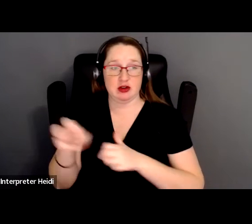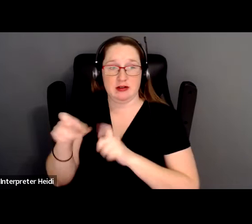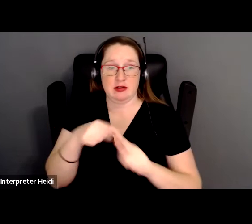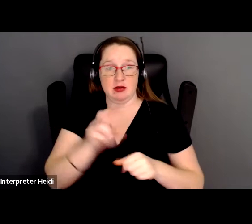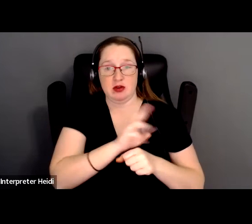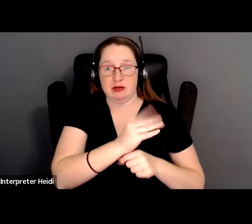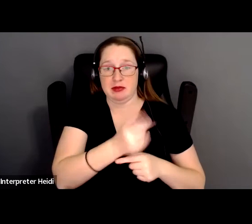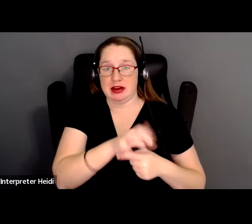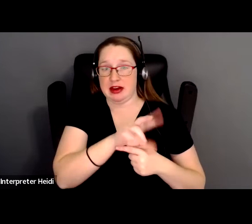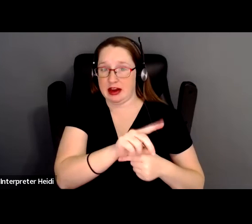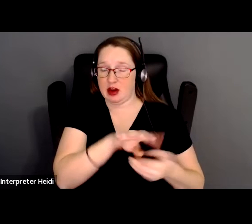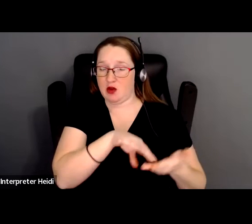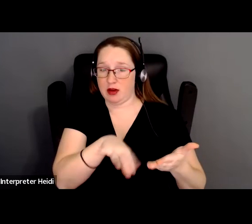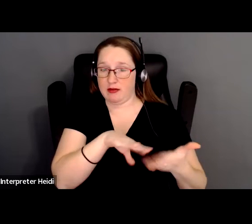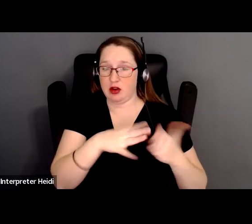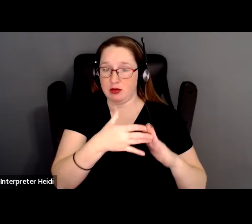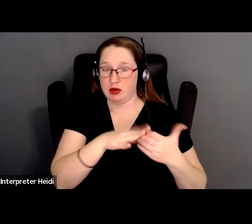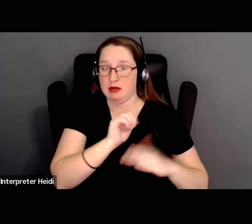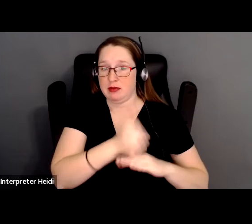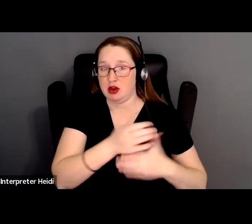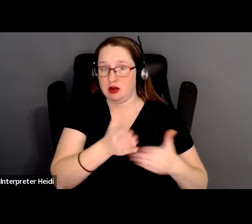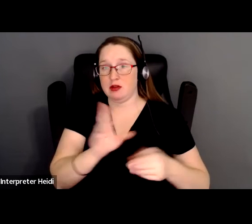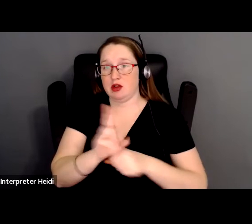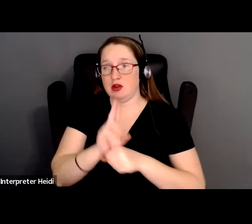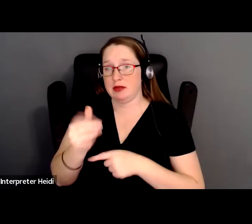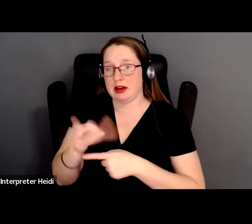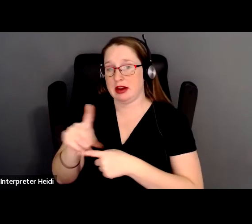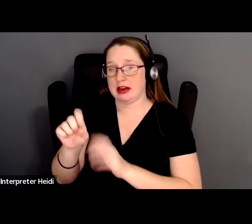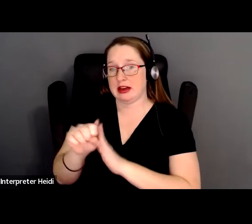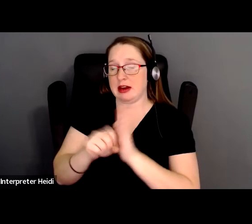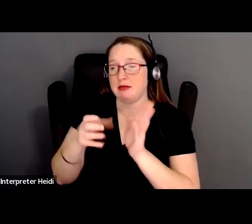waiver home and community services to using Medicaid State plan home and Community-based